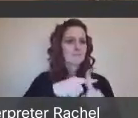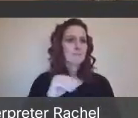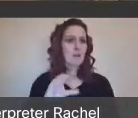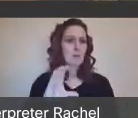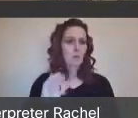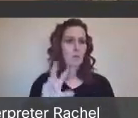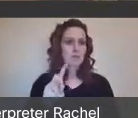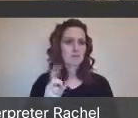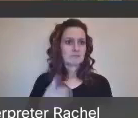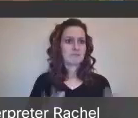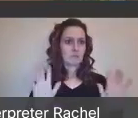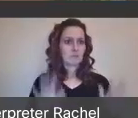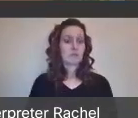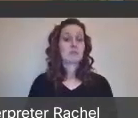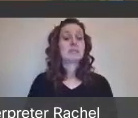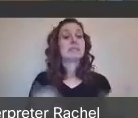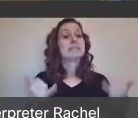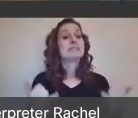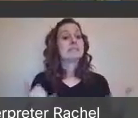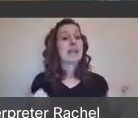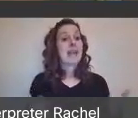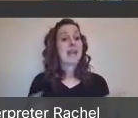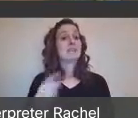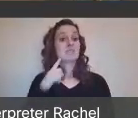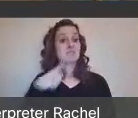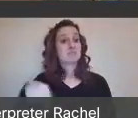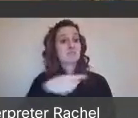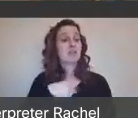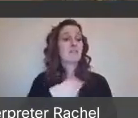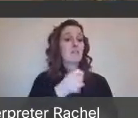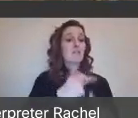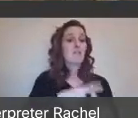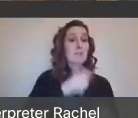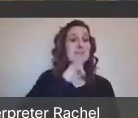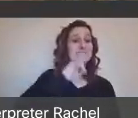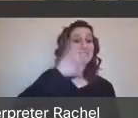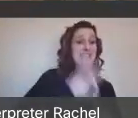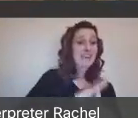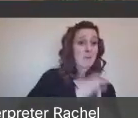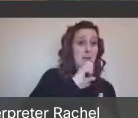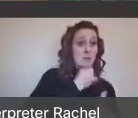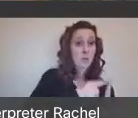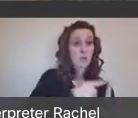Today's individuals range in age from 7 months old to 96 years old and you can